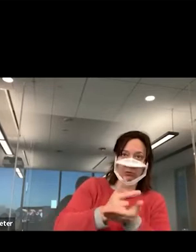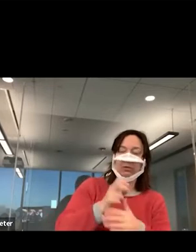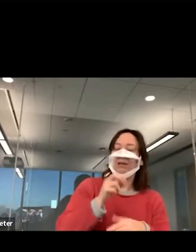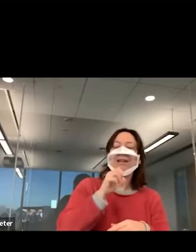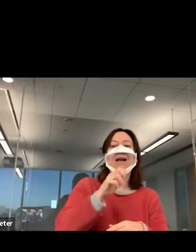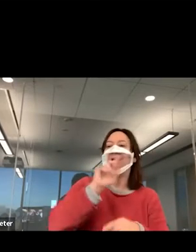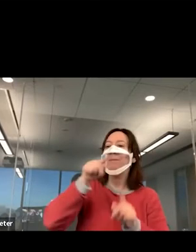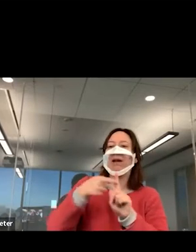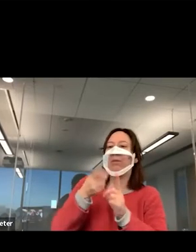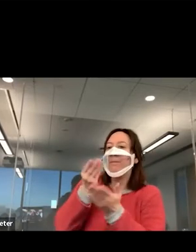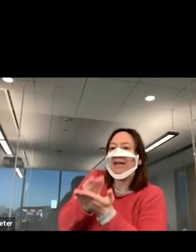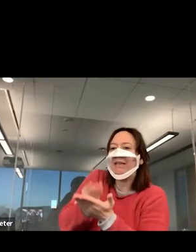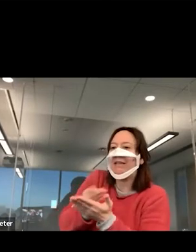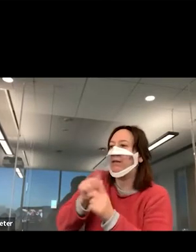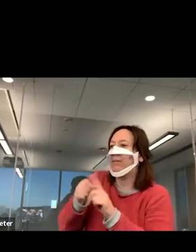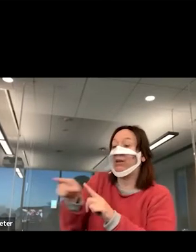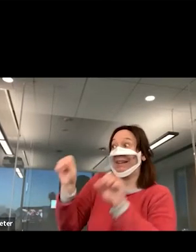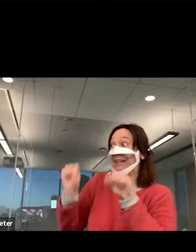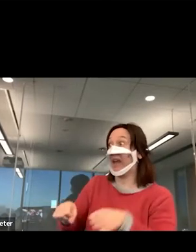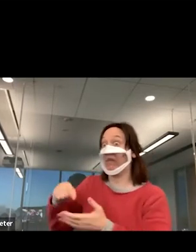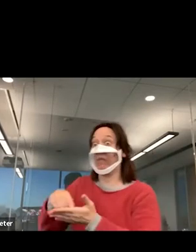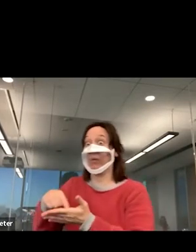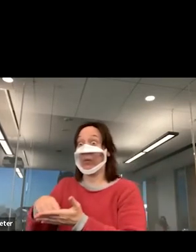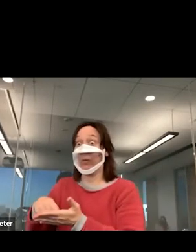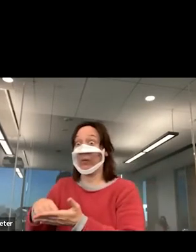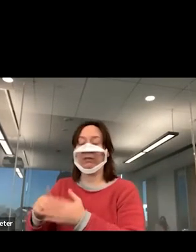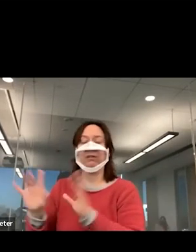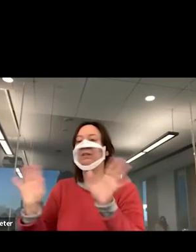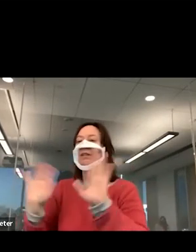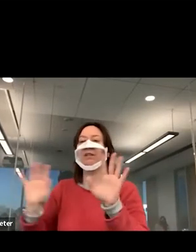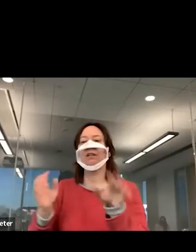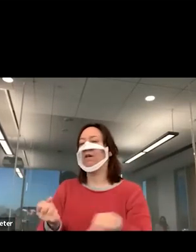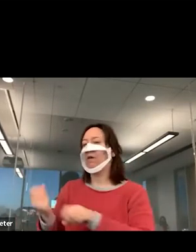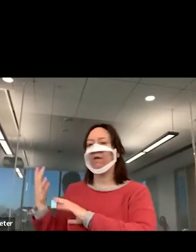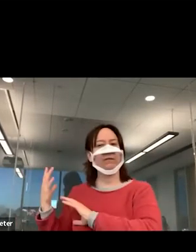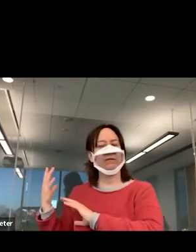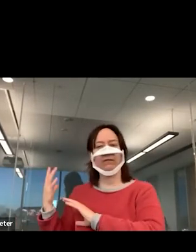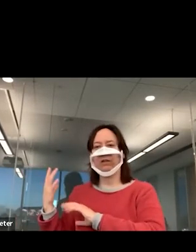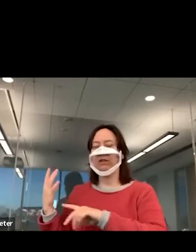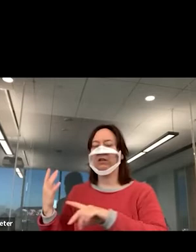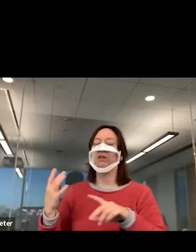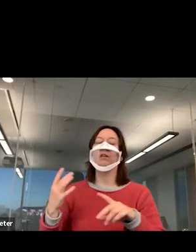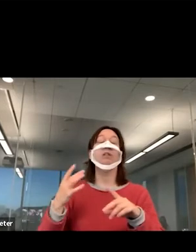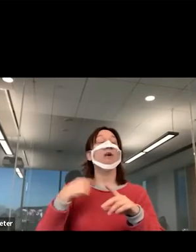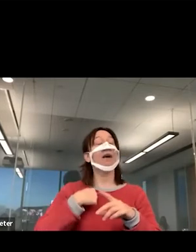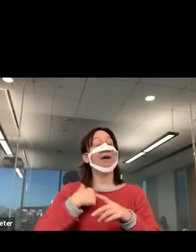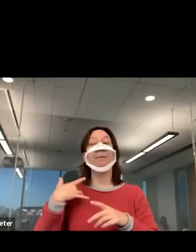you know one of the things i like to tell companies and universities and anybody else